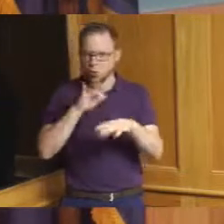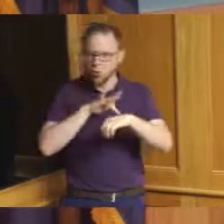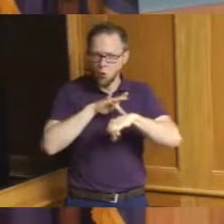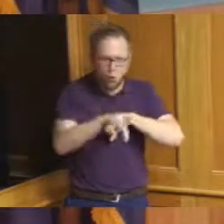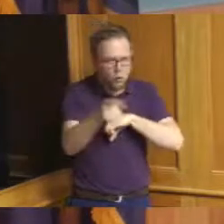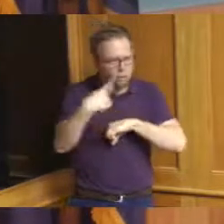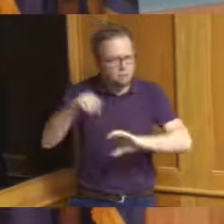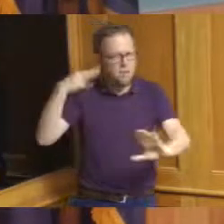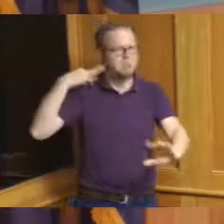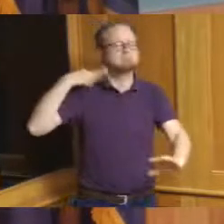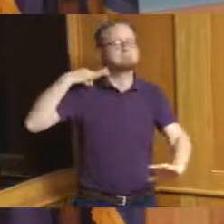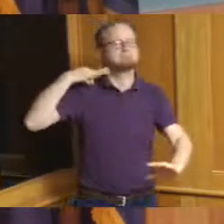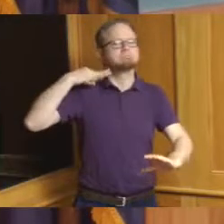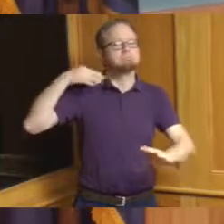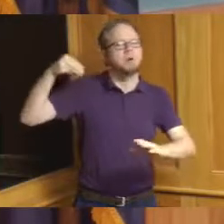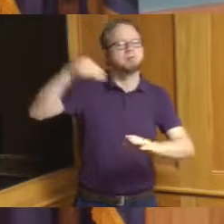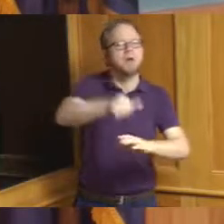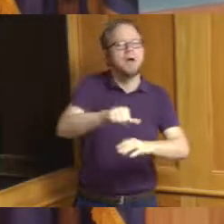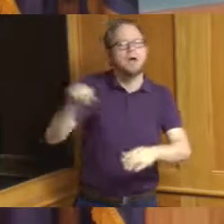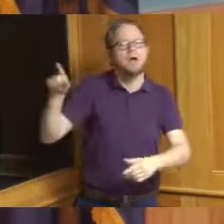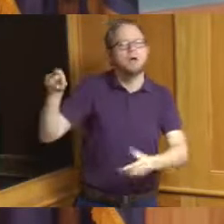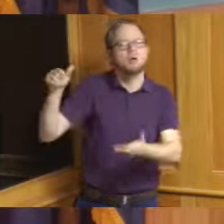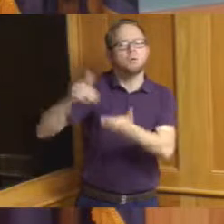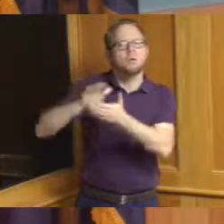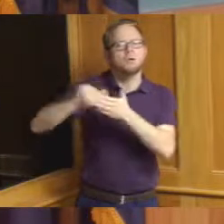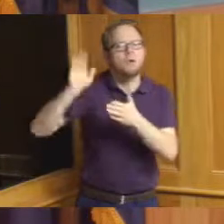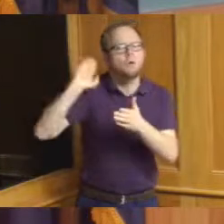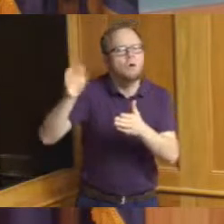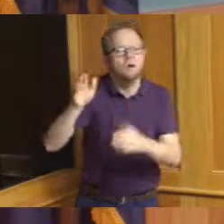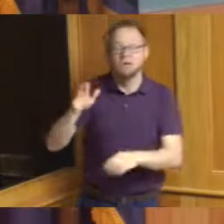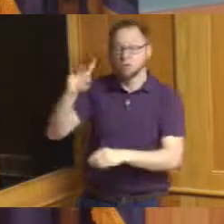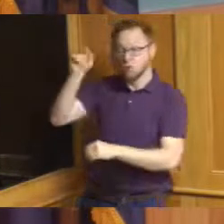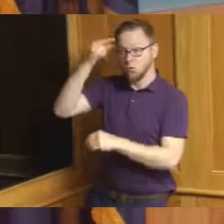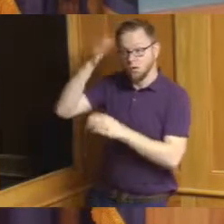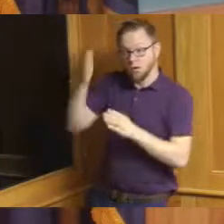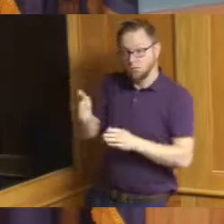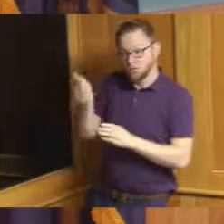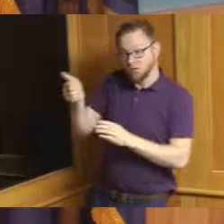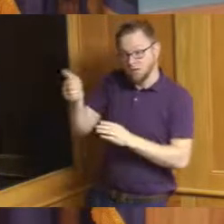wanna thank the governor who didn't have to do it but at his two o'clock session said